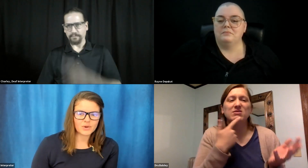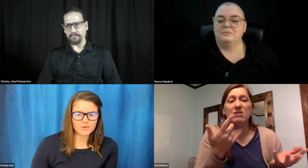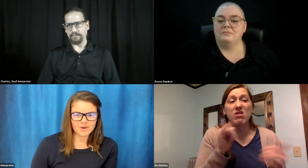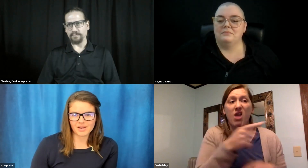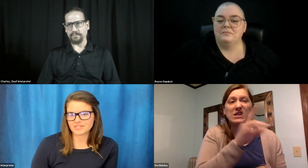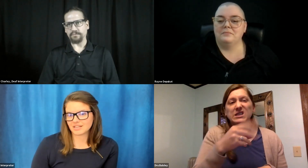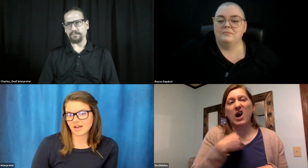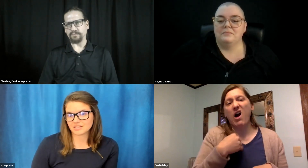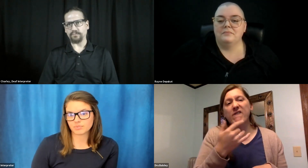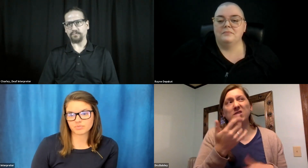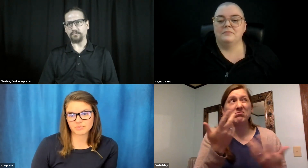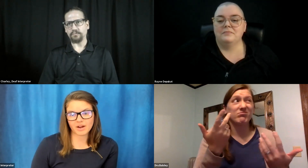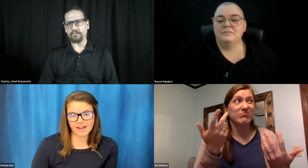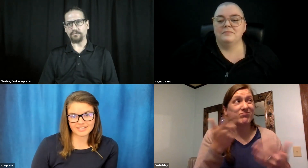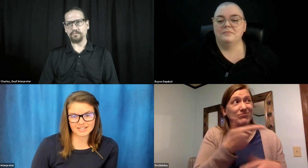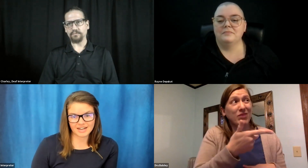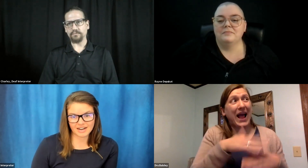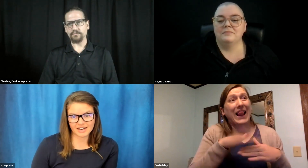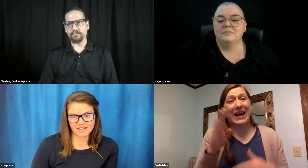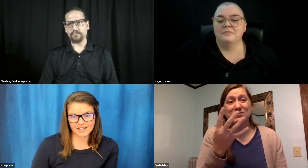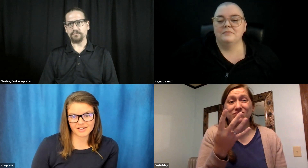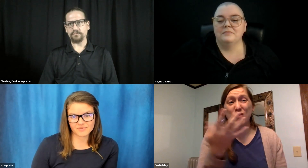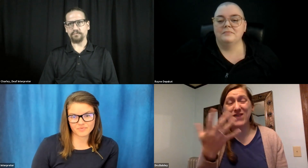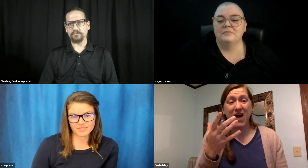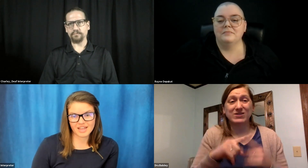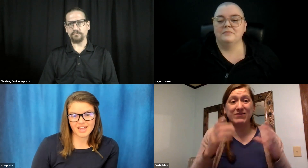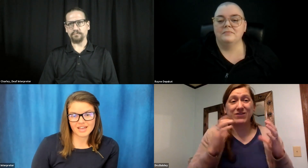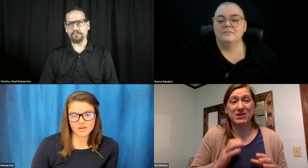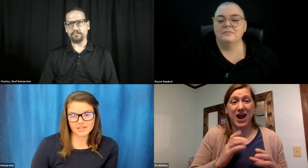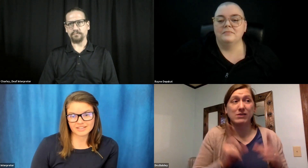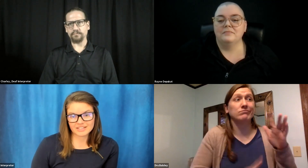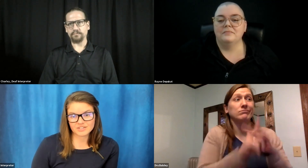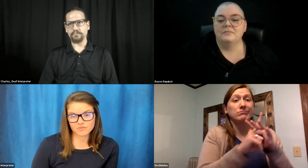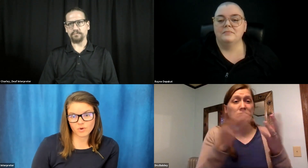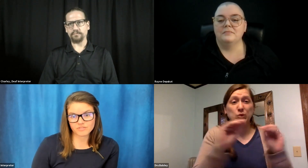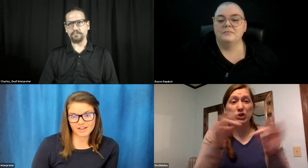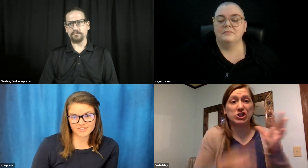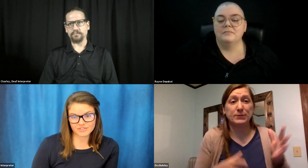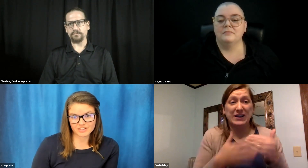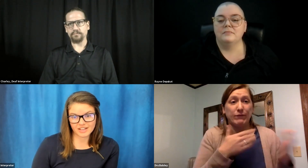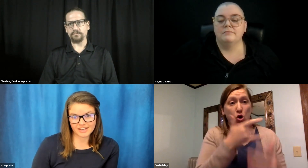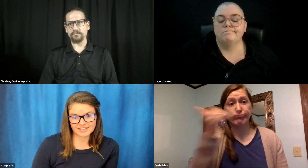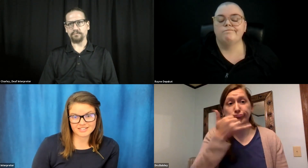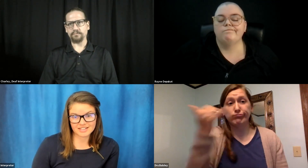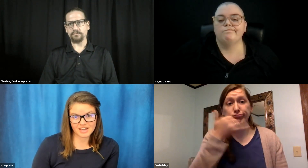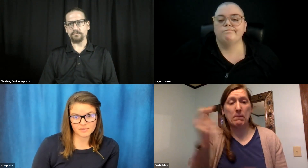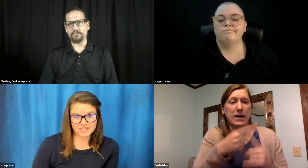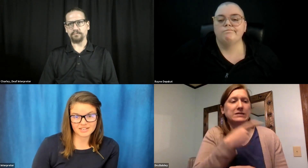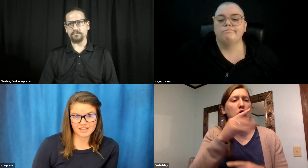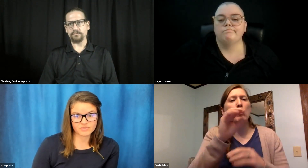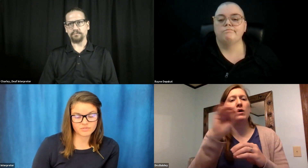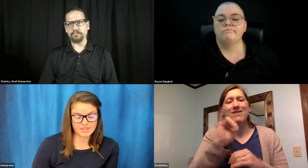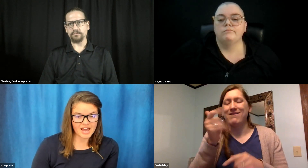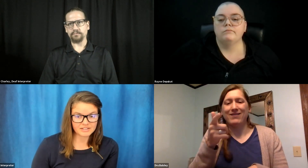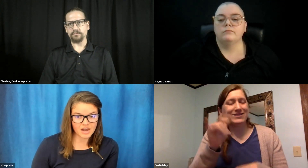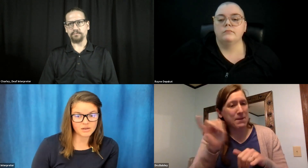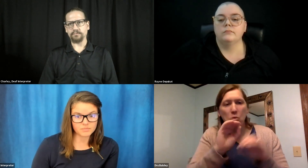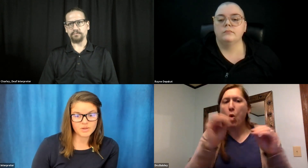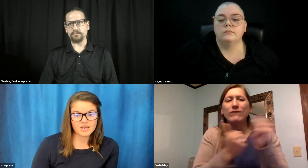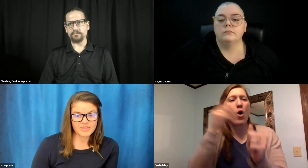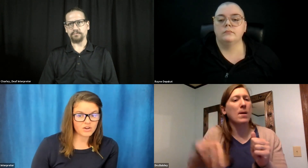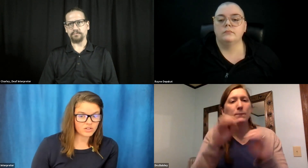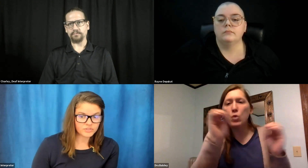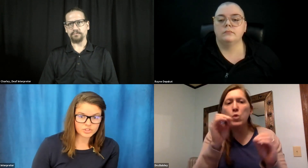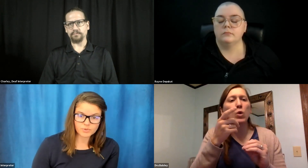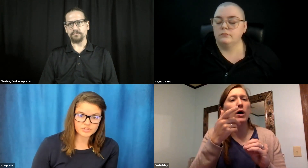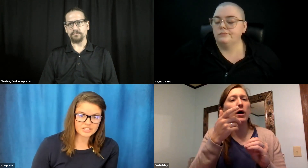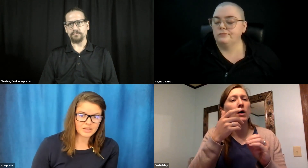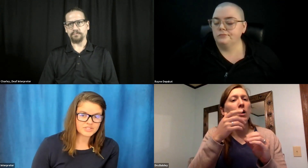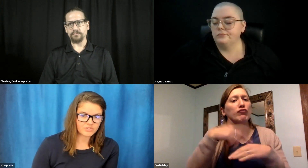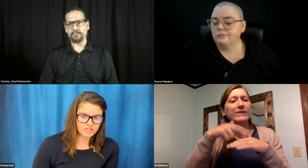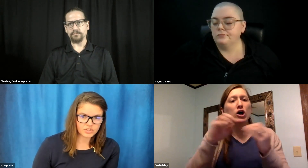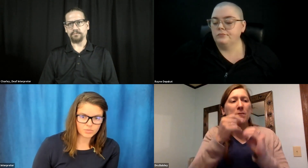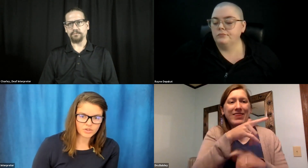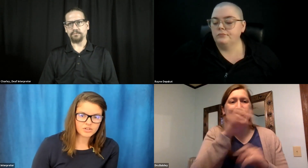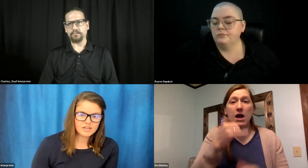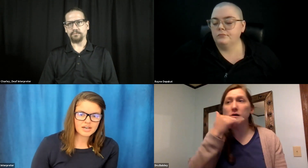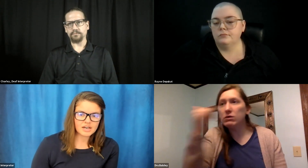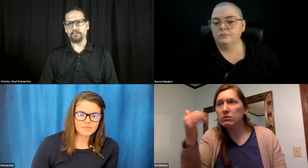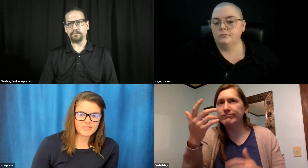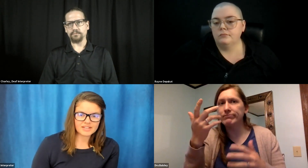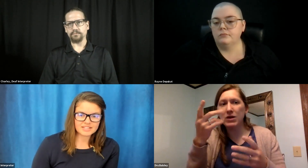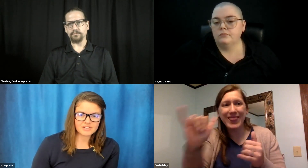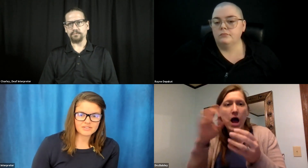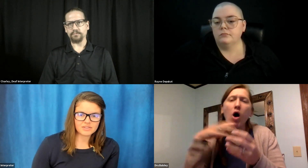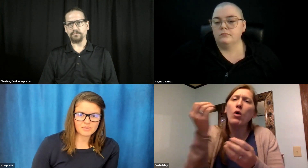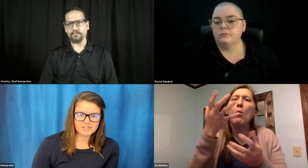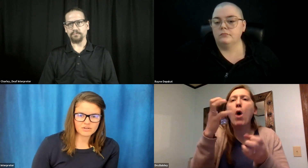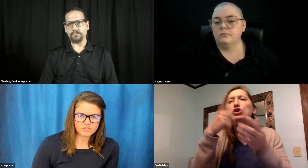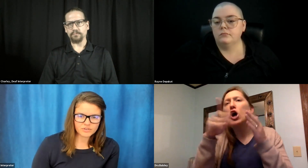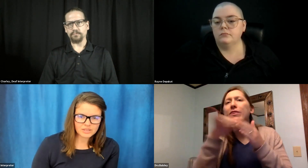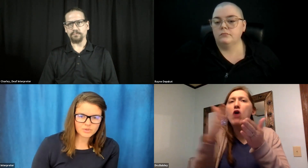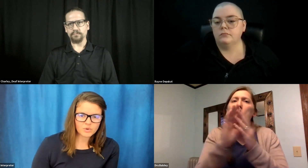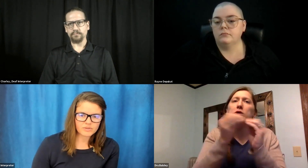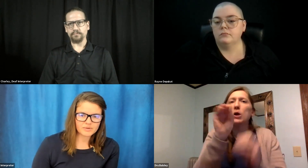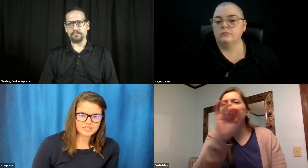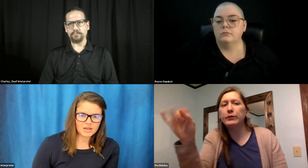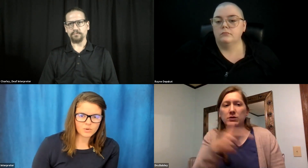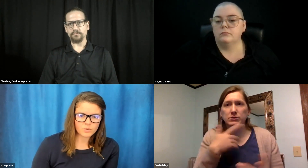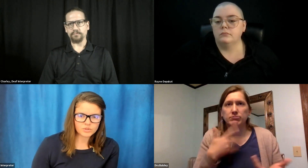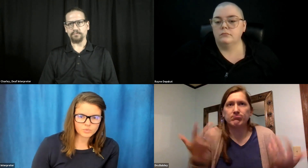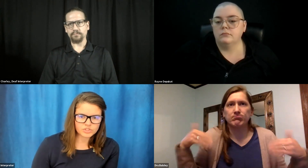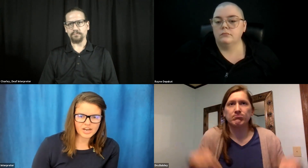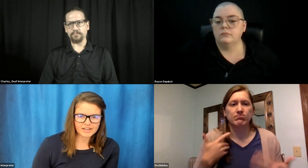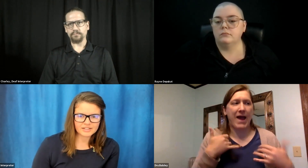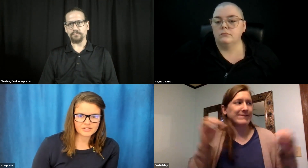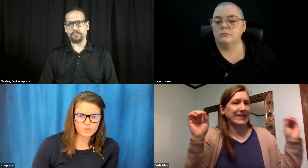And so I was surprised, and I, you know, at least four or five different clients. They said they had come, they called for interpreters and there was never an interpreter, and they said they wouldn't get a referral number or they would say, Oh, well,